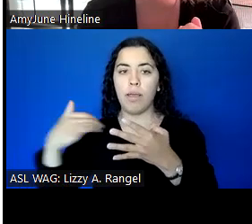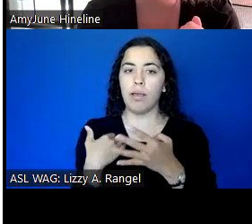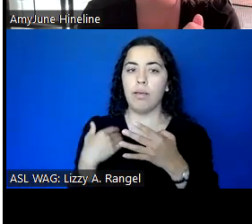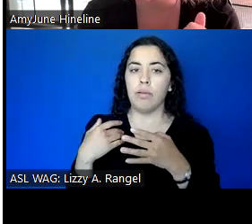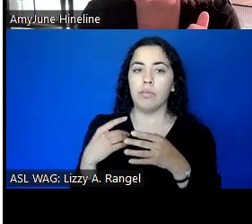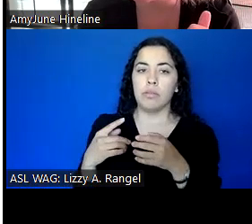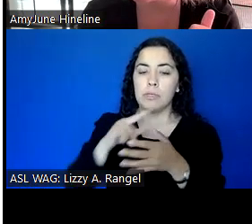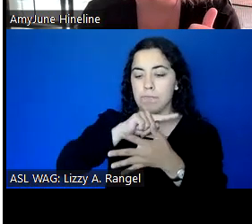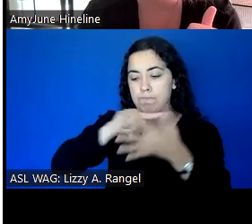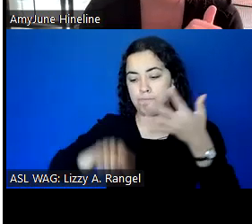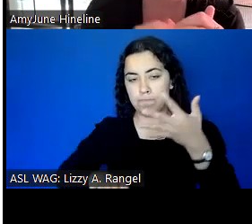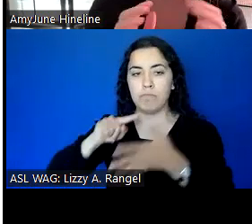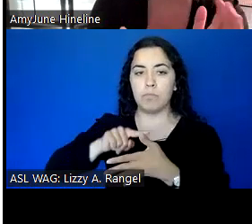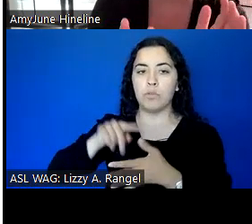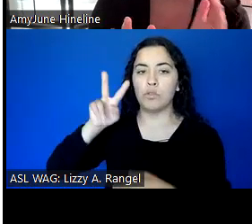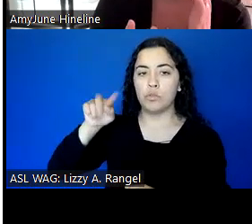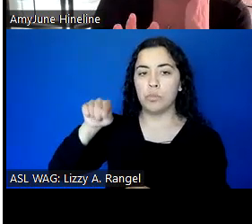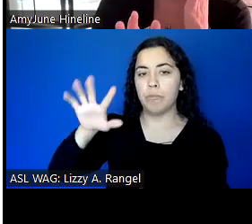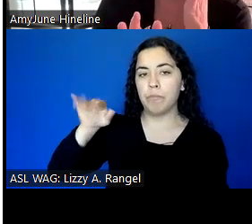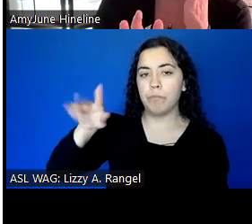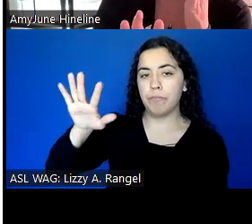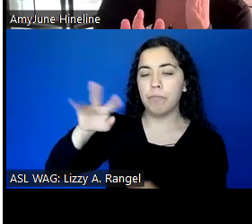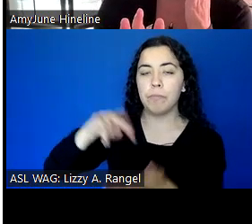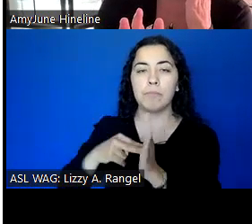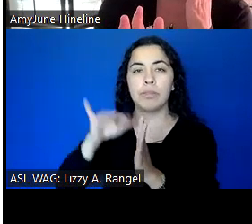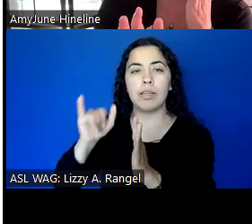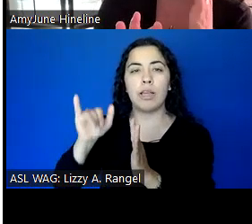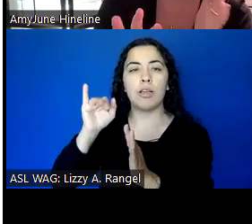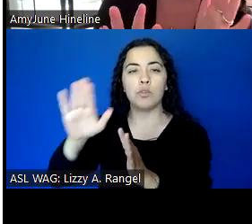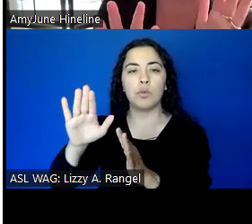But we are not talking about programming right. We are talking about how to make them more accessible for security.